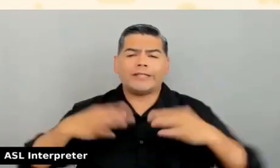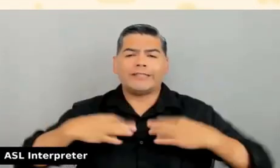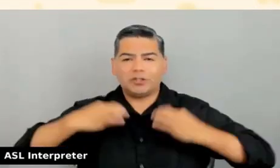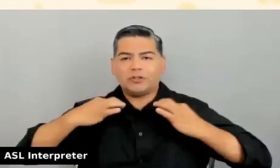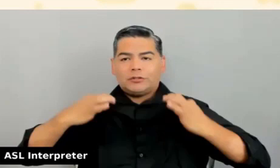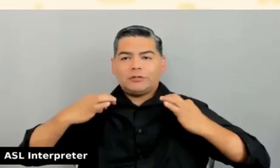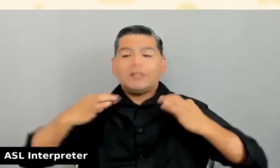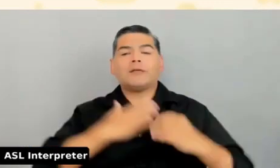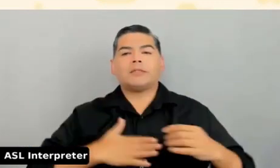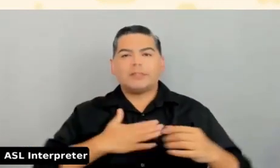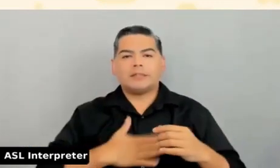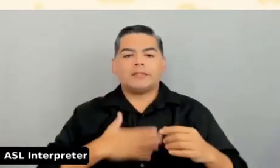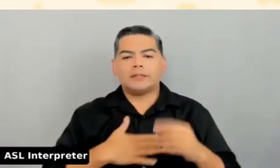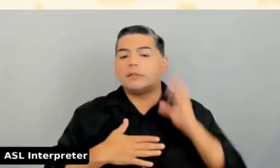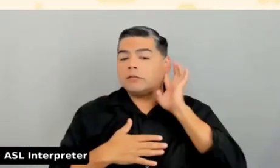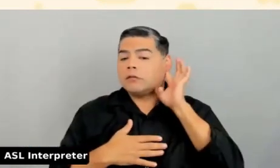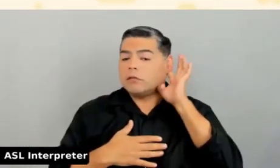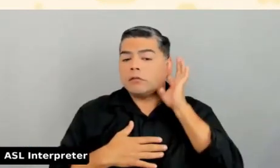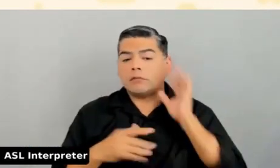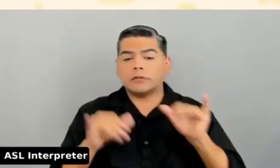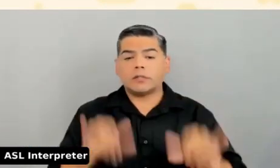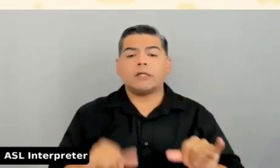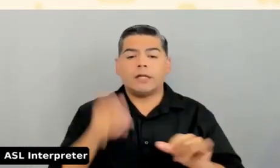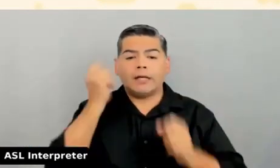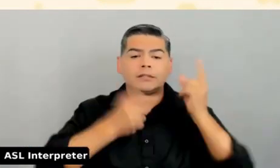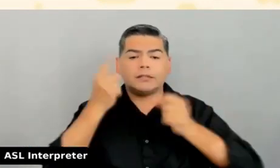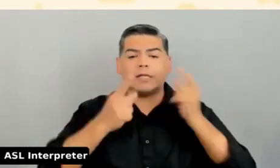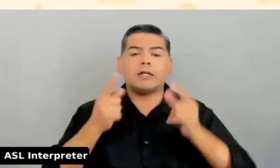And please stay tuned for Understanding Color and Contrast Requirements